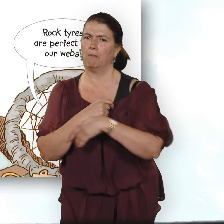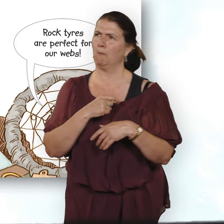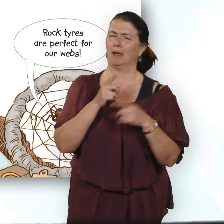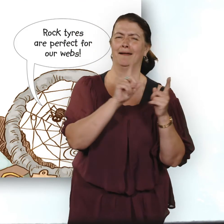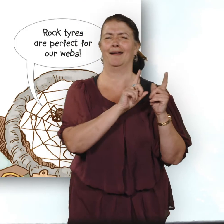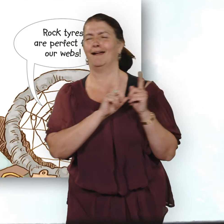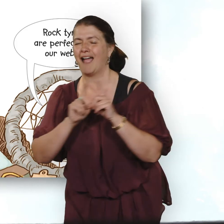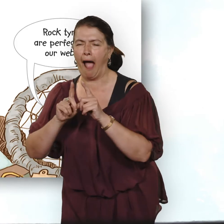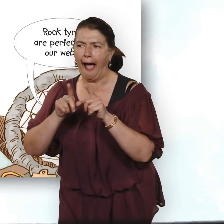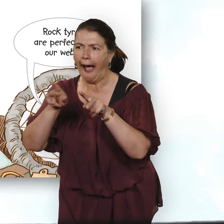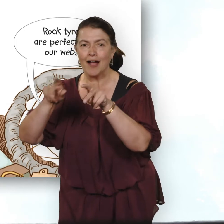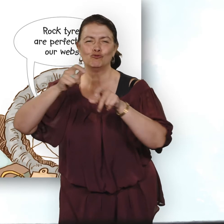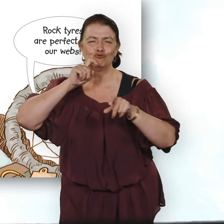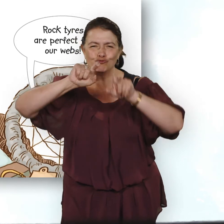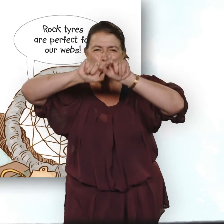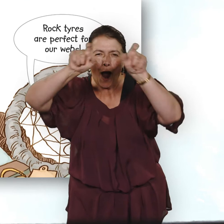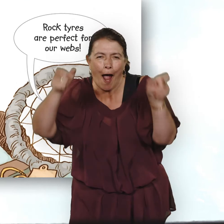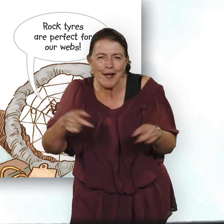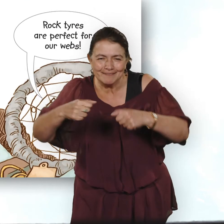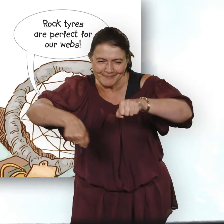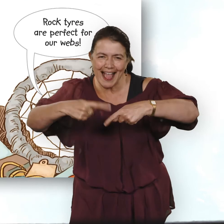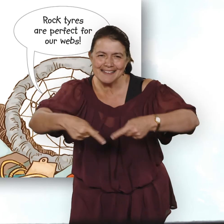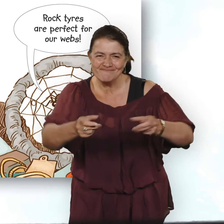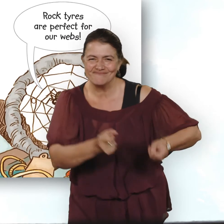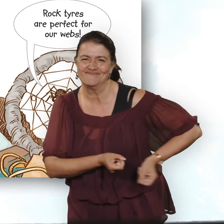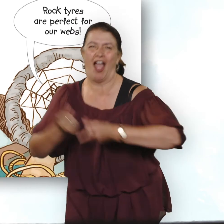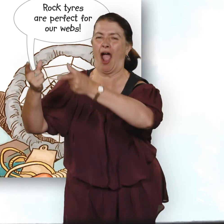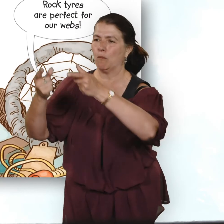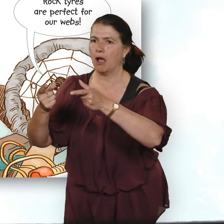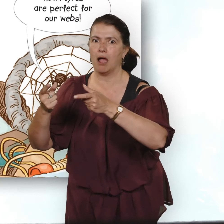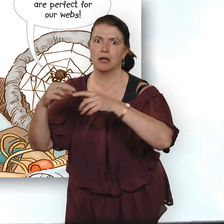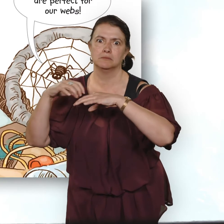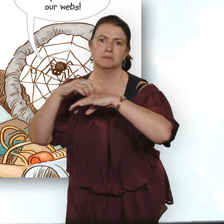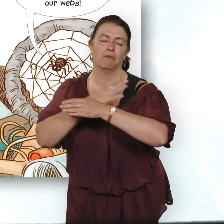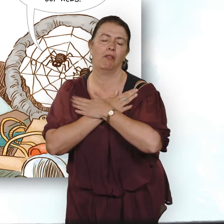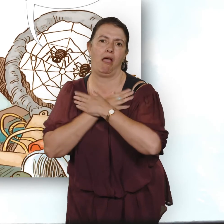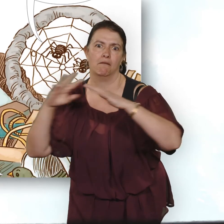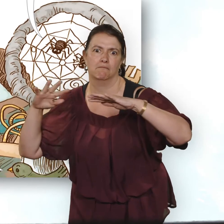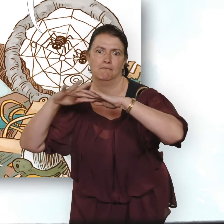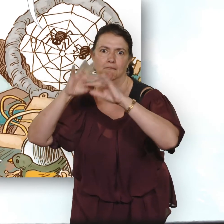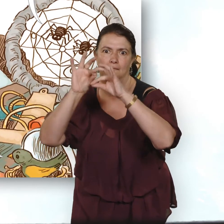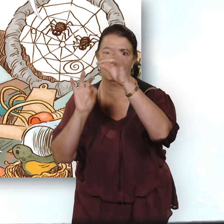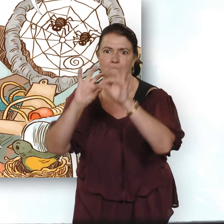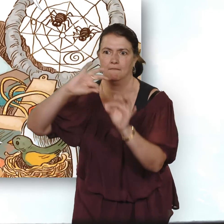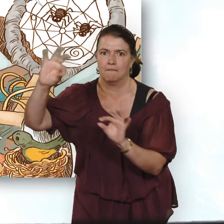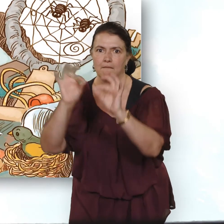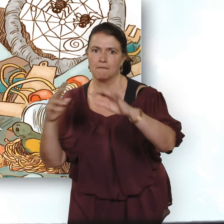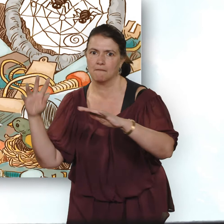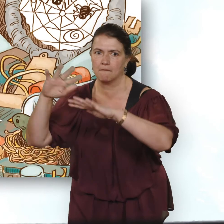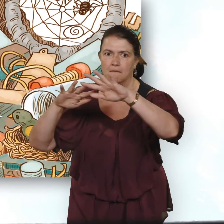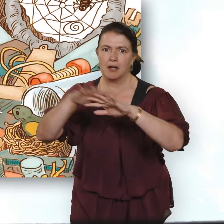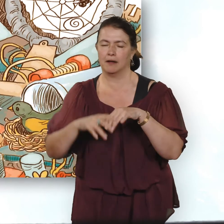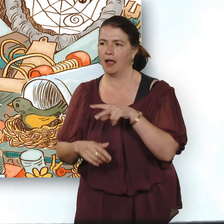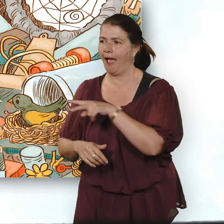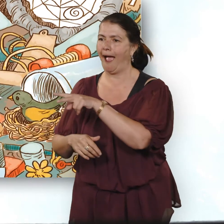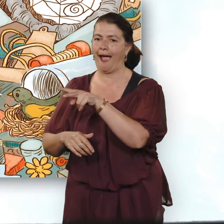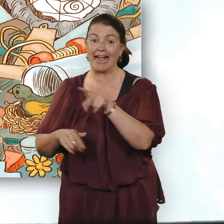Rock tyres are perfect for our webs! What a brilliant slide. Wheee!